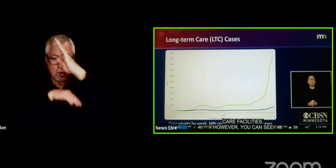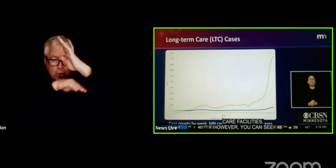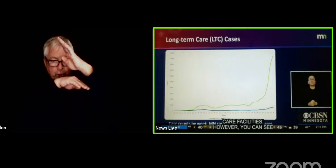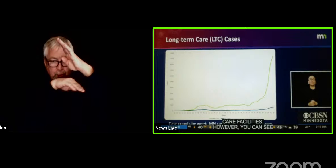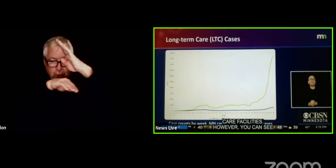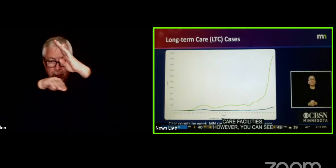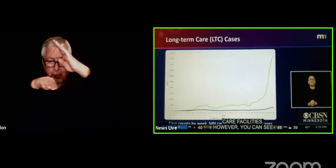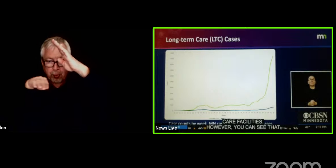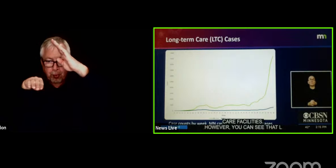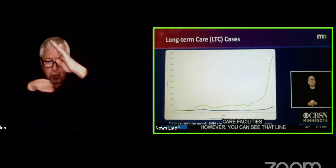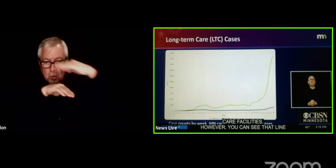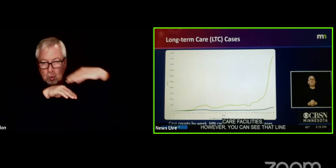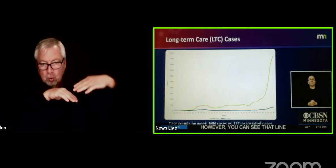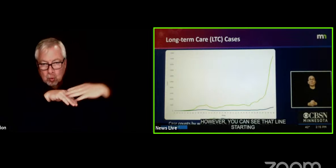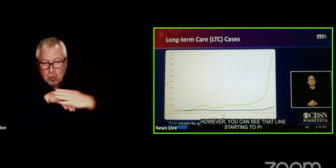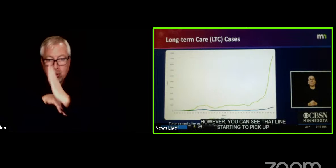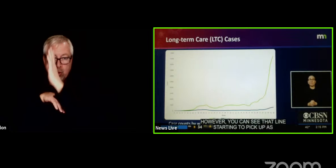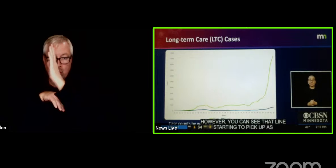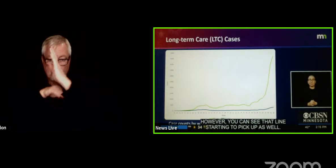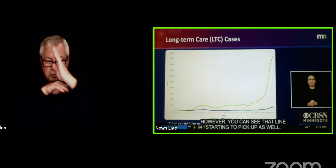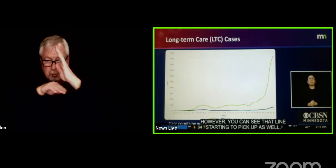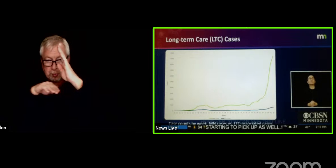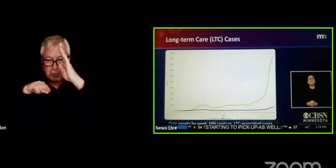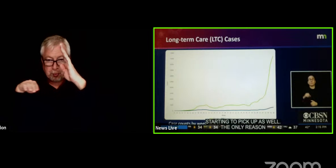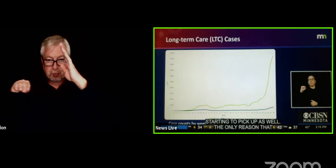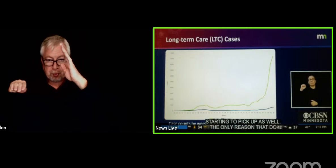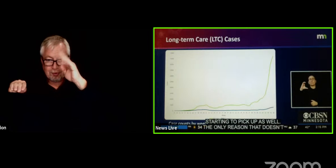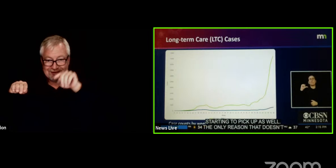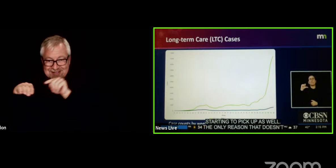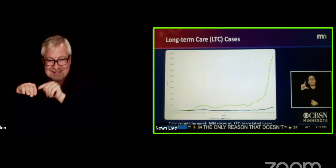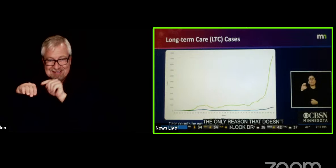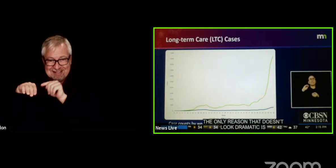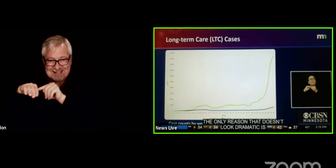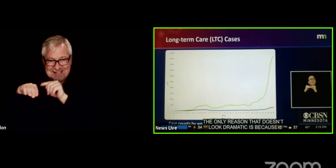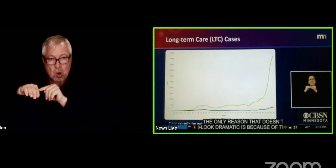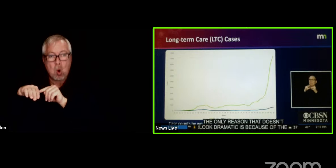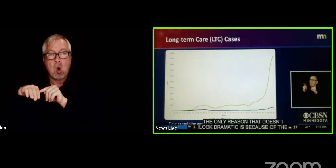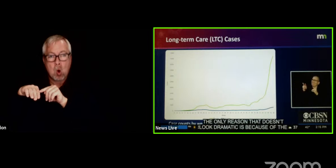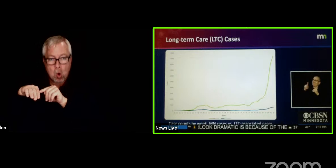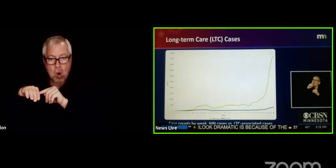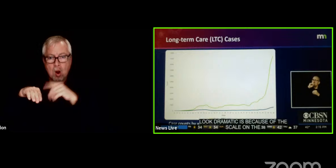AXIS SO THIS DOES REPRESENT INCREASES IN LONG-TERM CARE